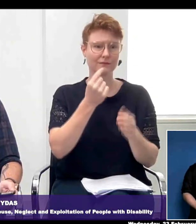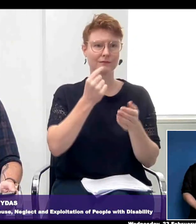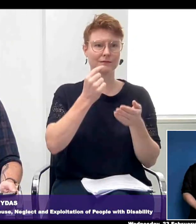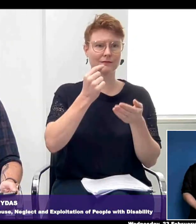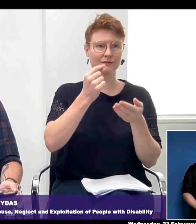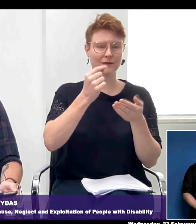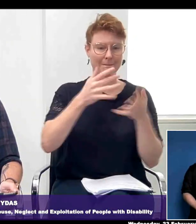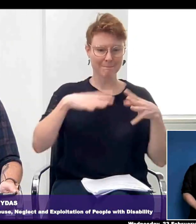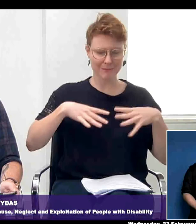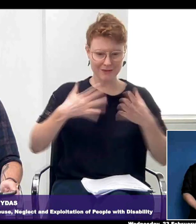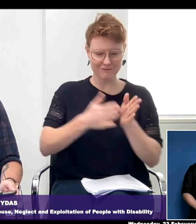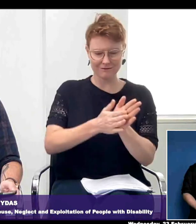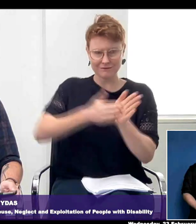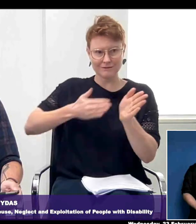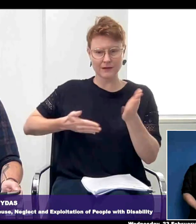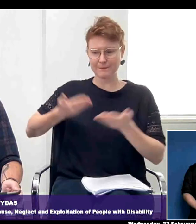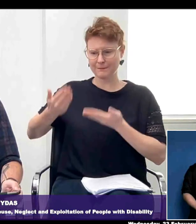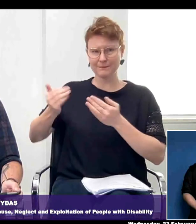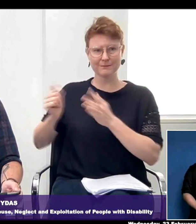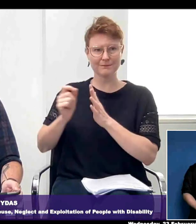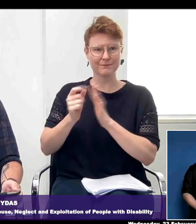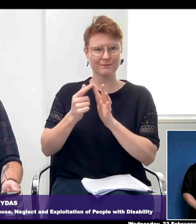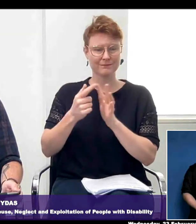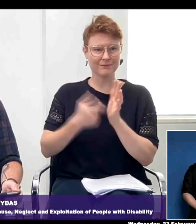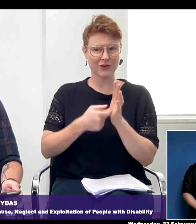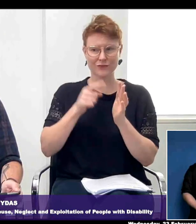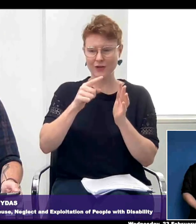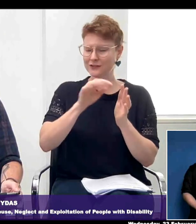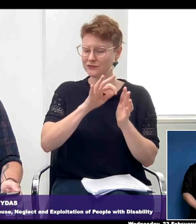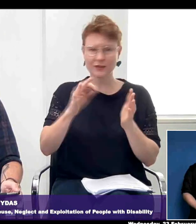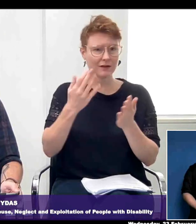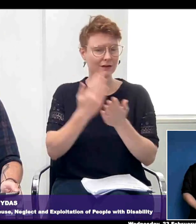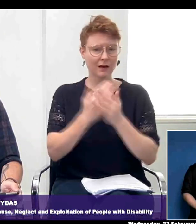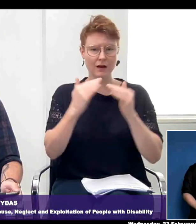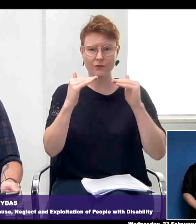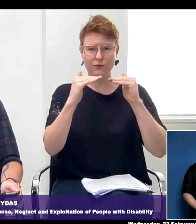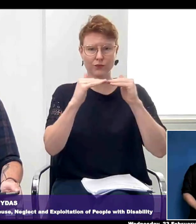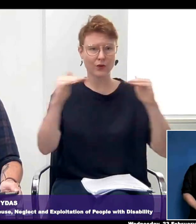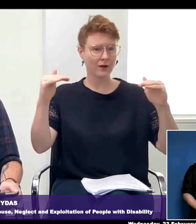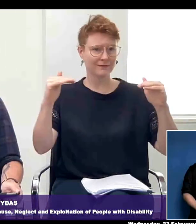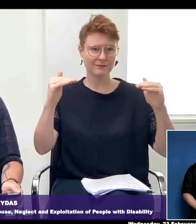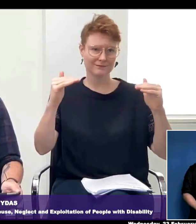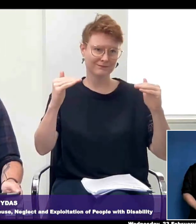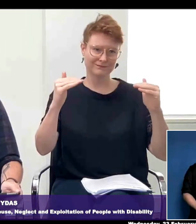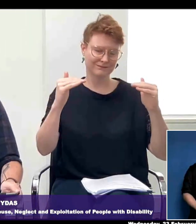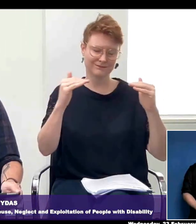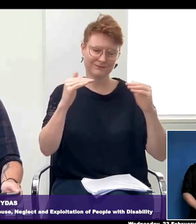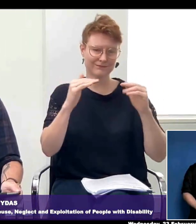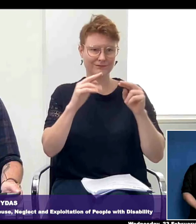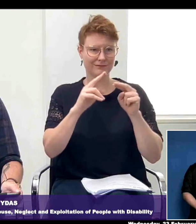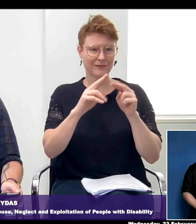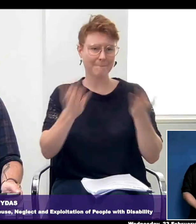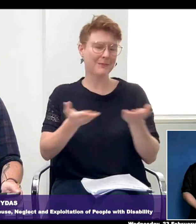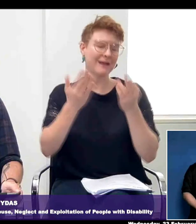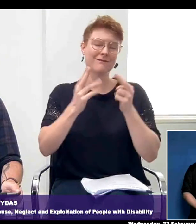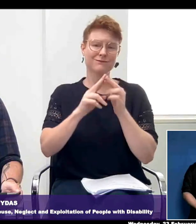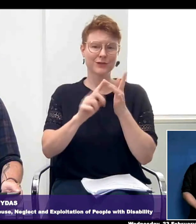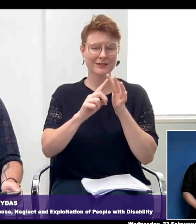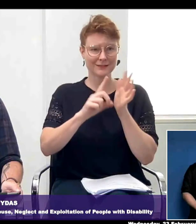experience, less confidence, less capacity to be able to compete in these jobs. So it is not just at that same level.